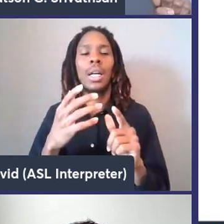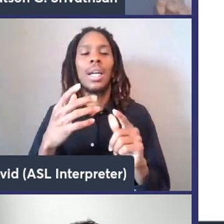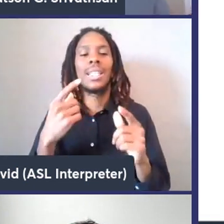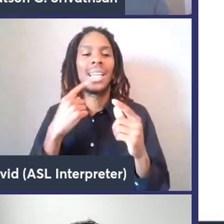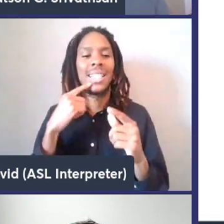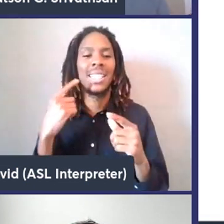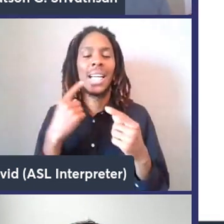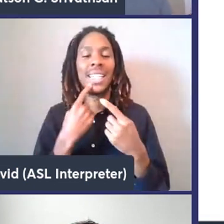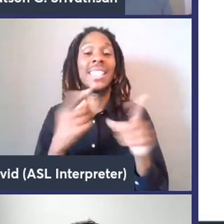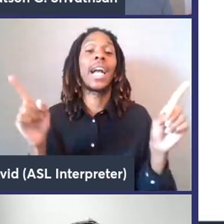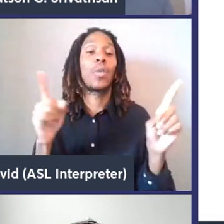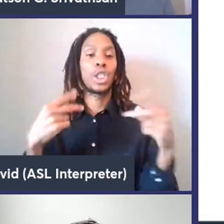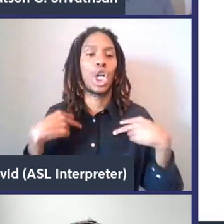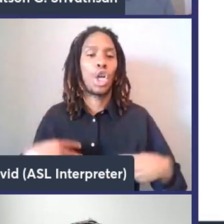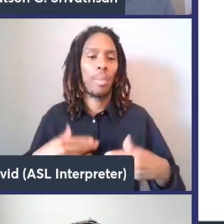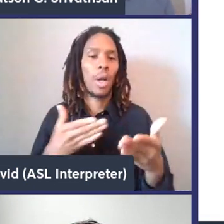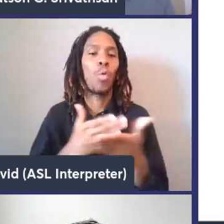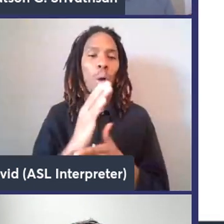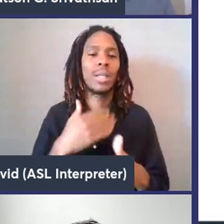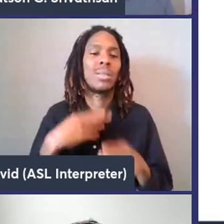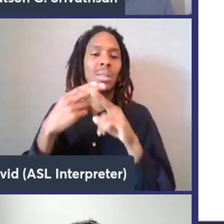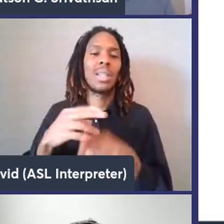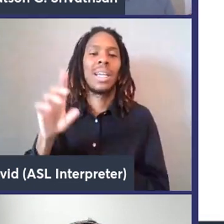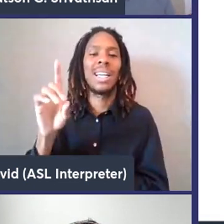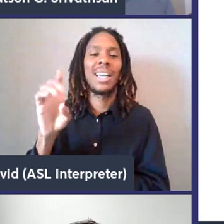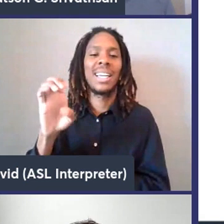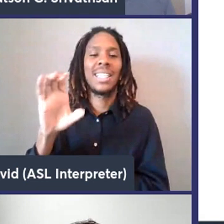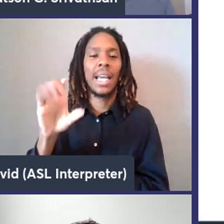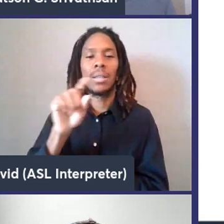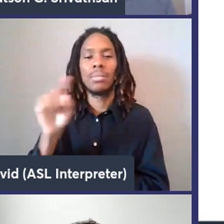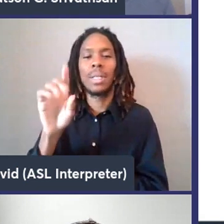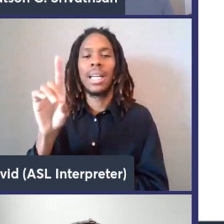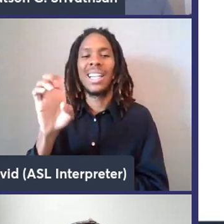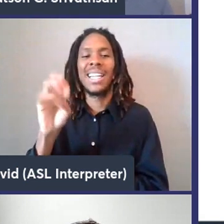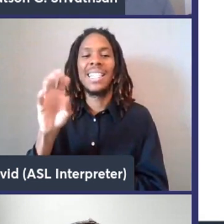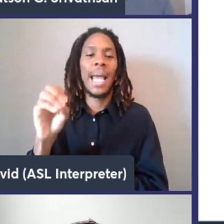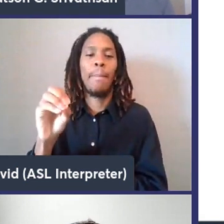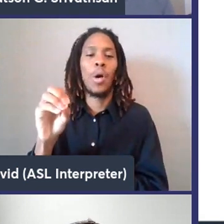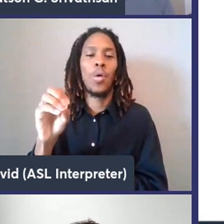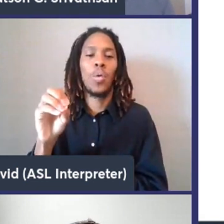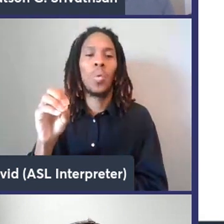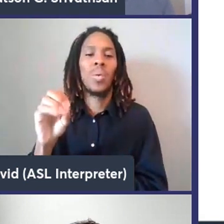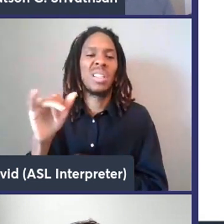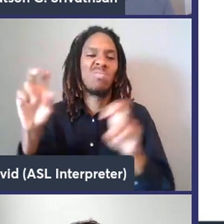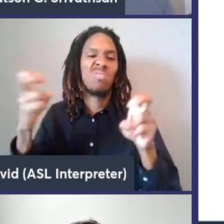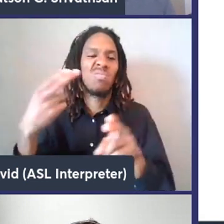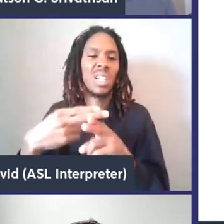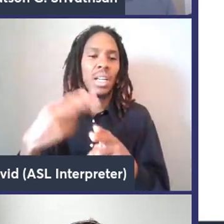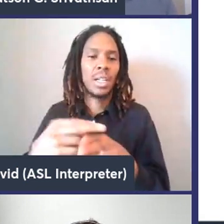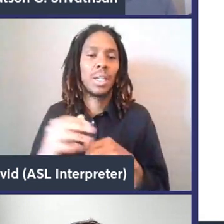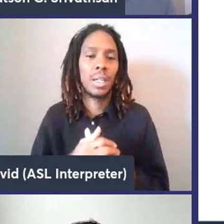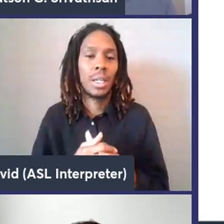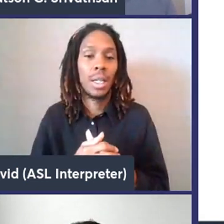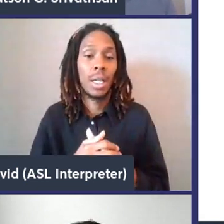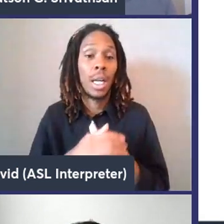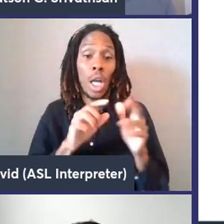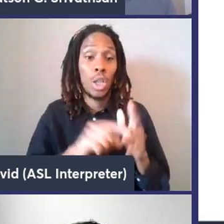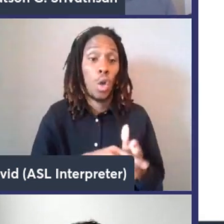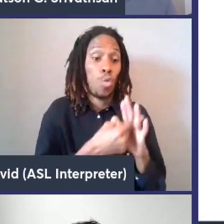So I'm just gonna call it dec-demo. The origin language is in English.